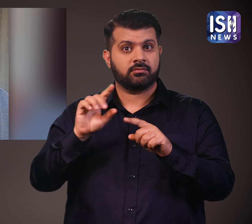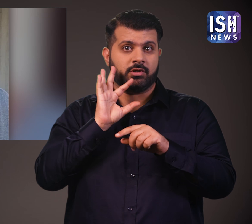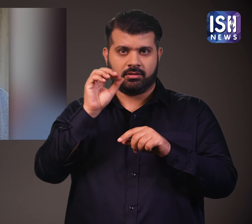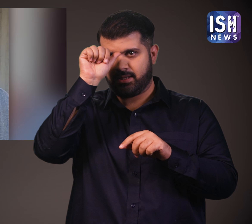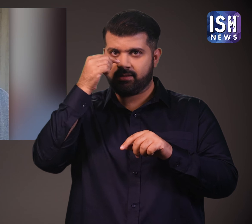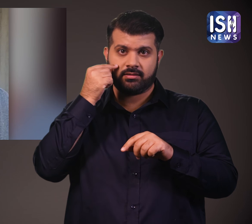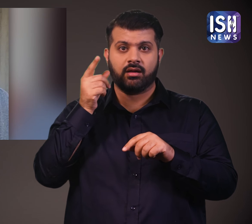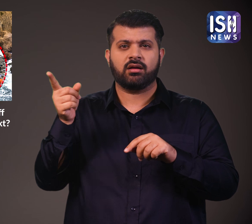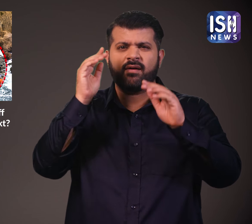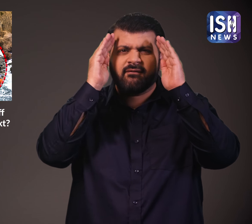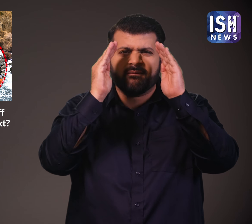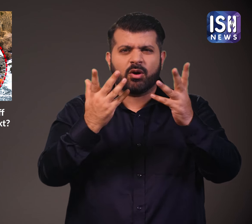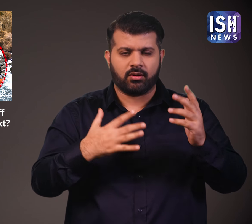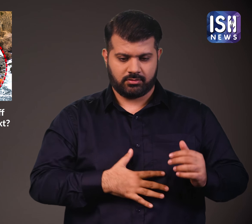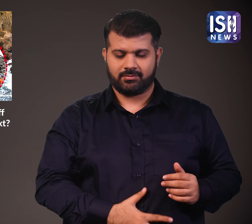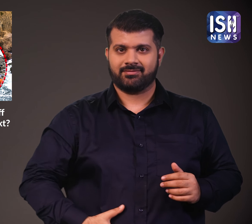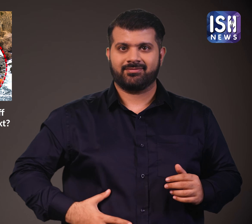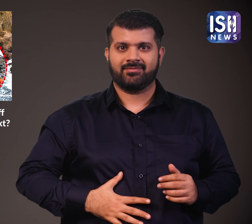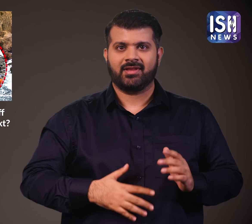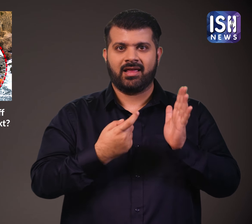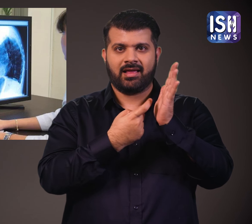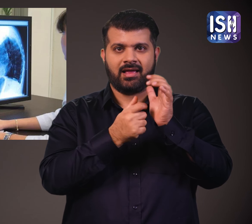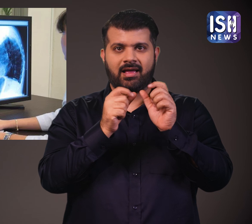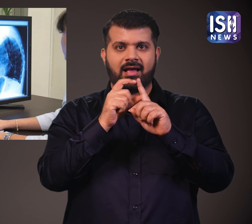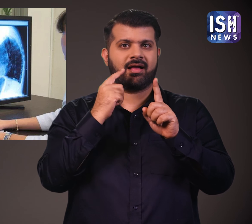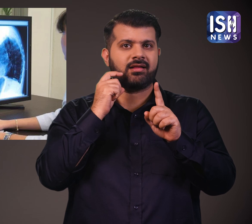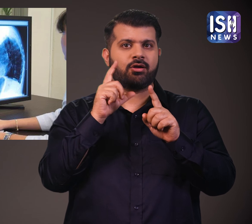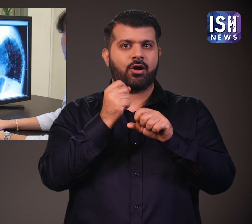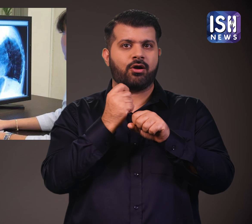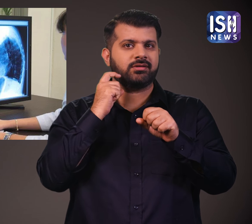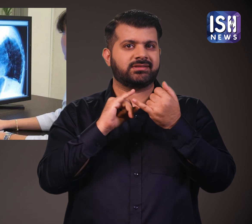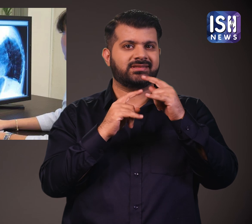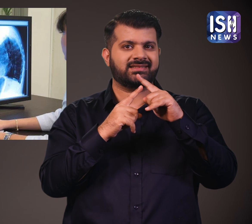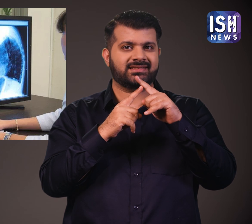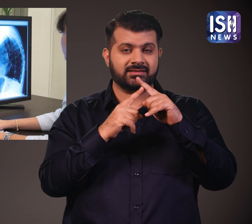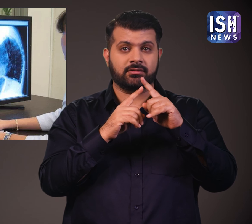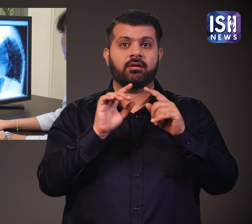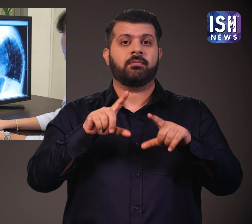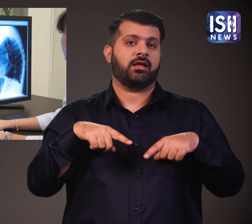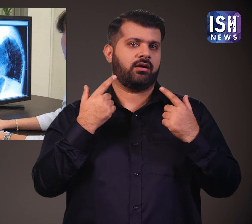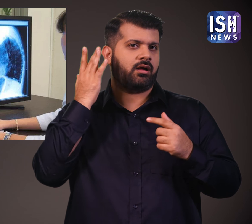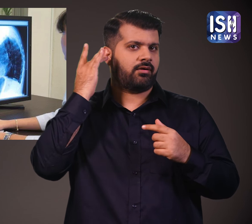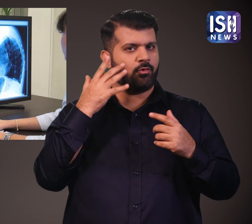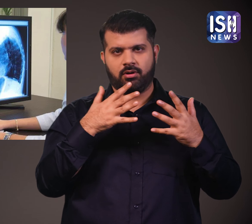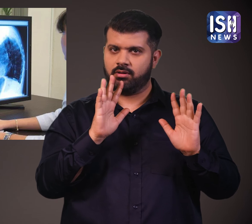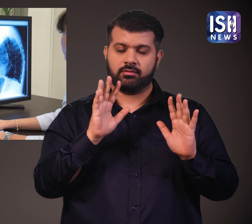an Indian-origin radiologist living in California,